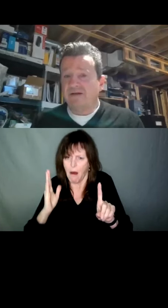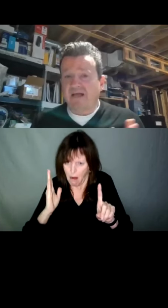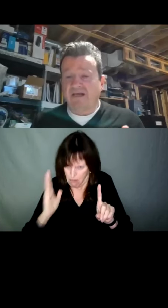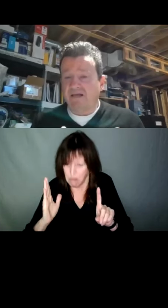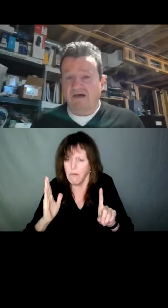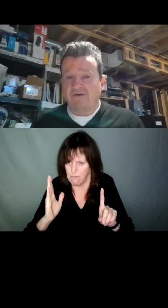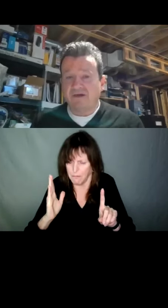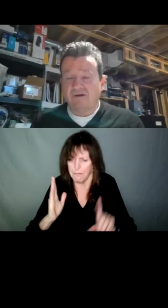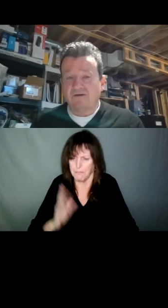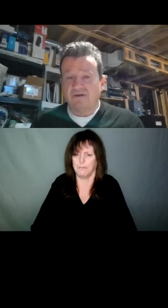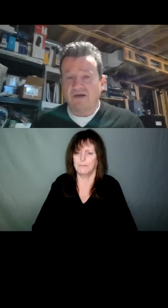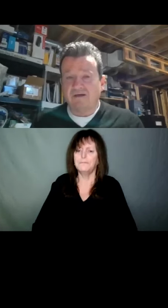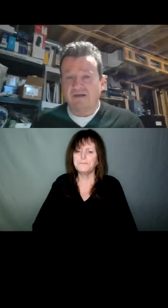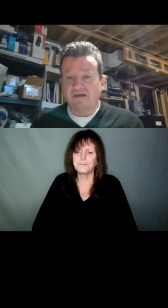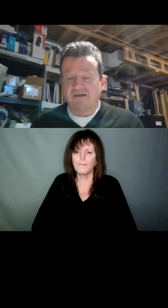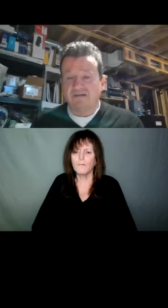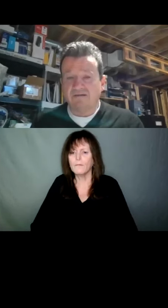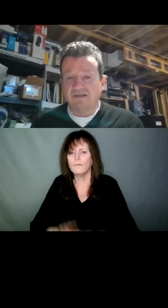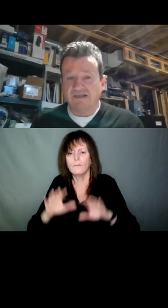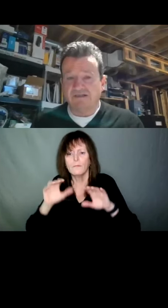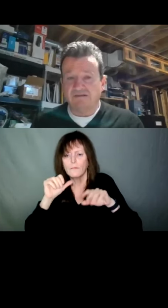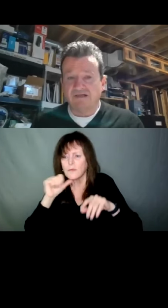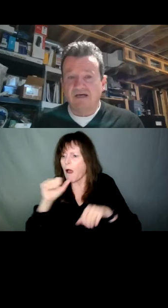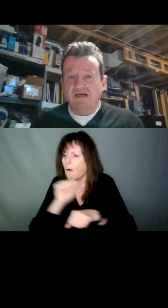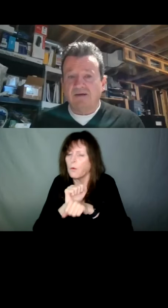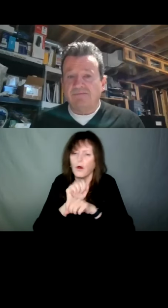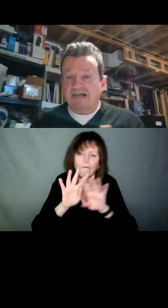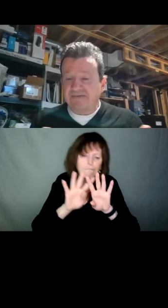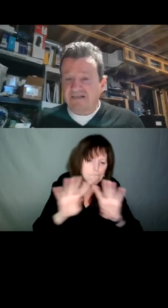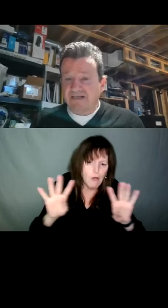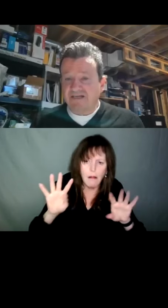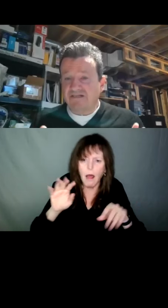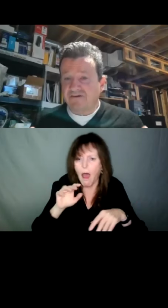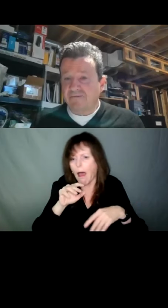. That information people can read. Group number three or stage number three pass July 21 will be our 1659-year-old